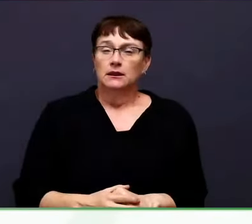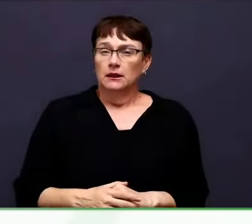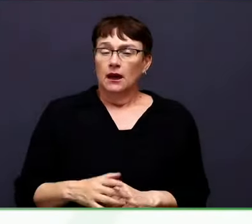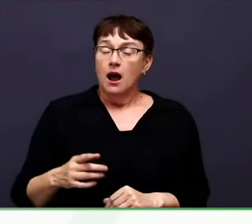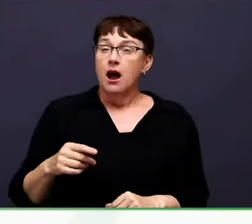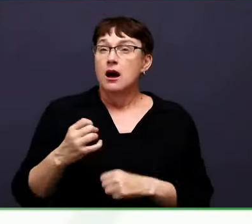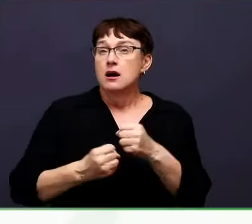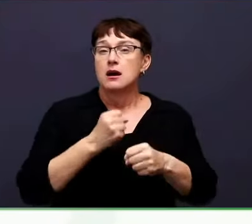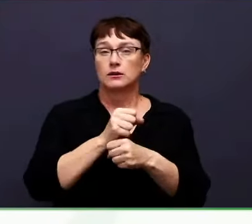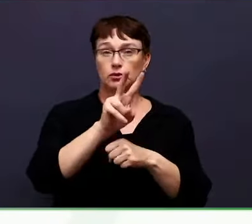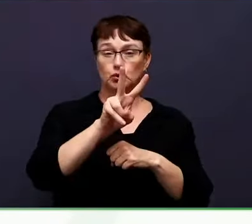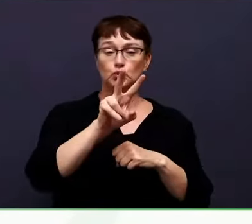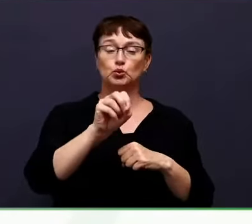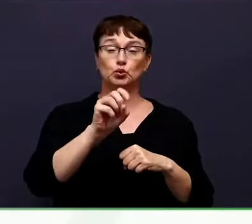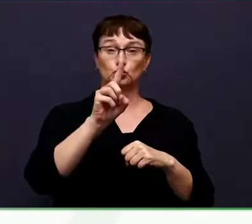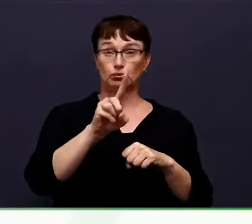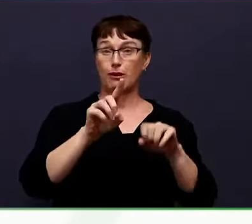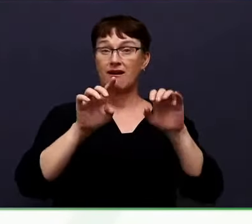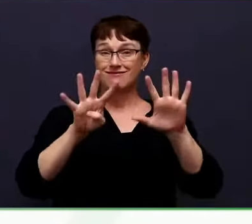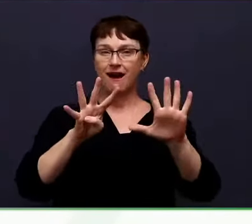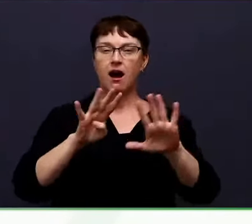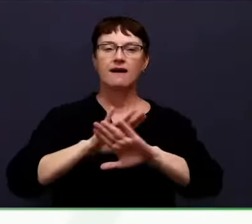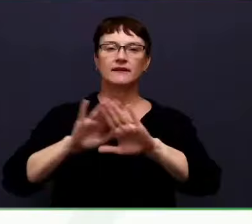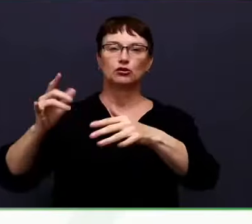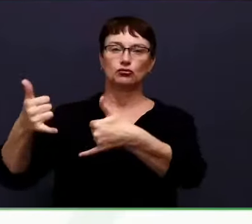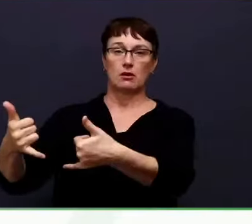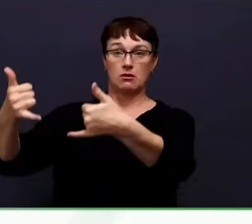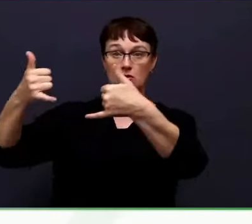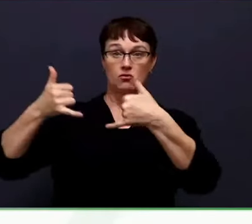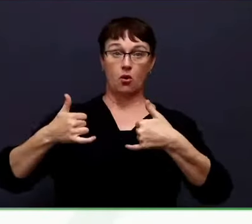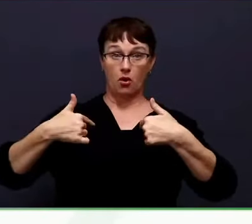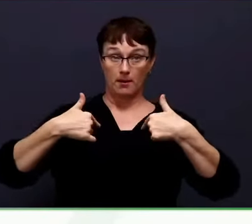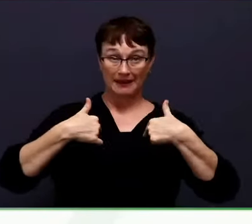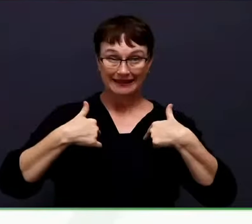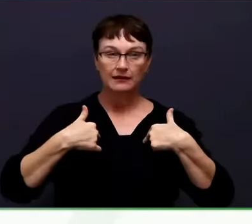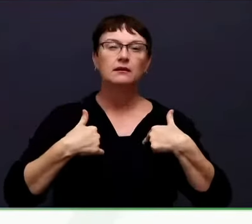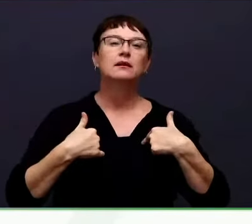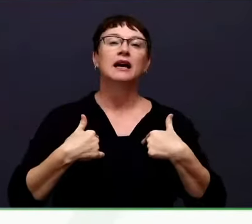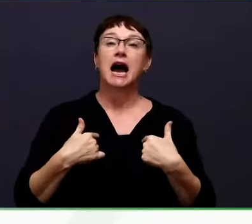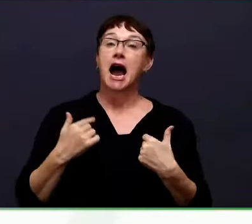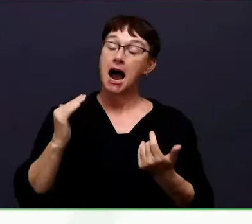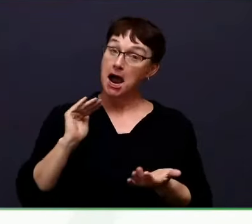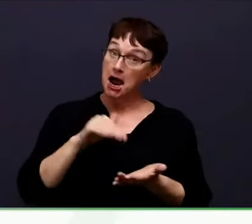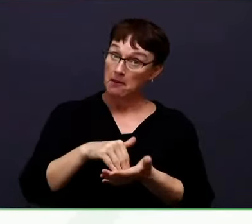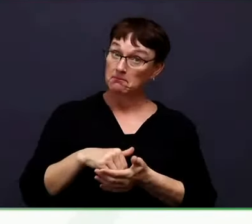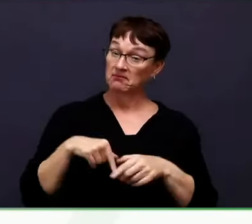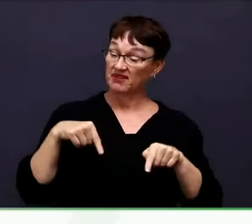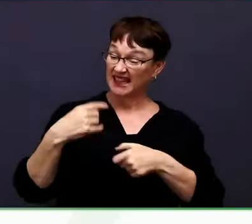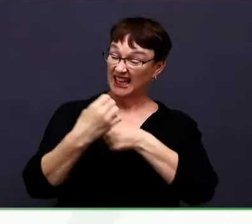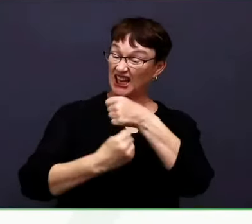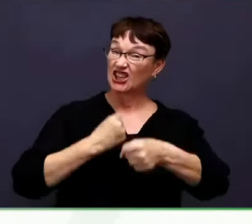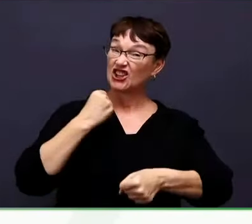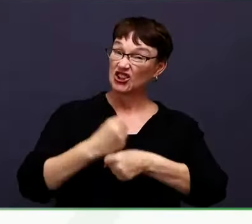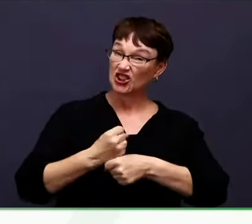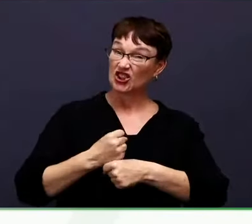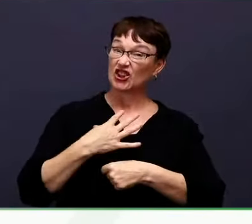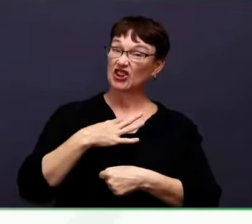share and €50 million yearly to support the population on lifelong learning and arts of their own choice.